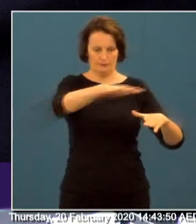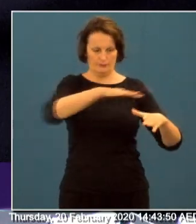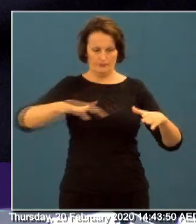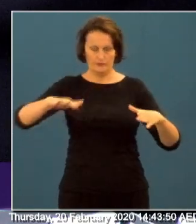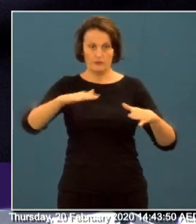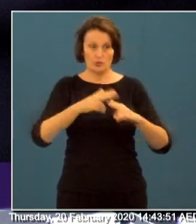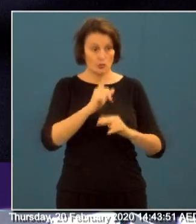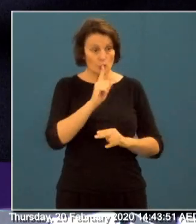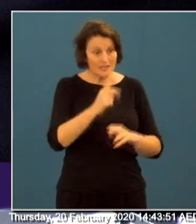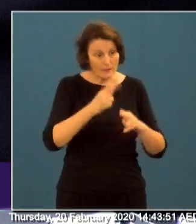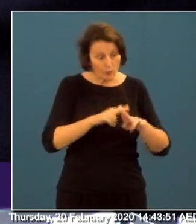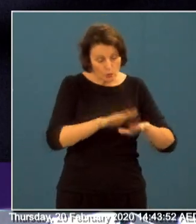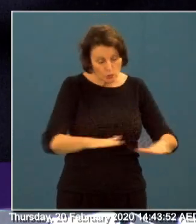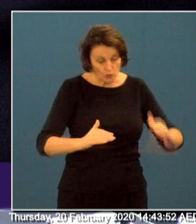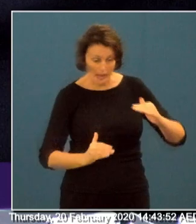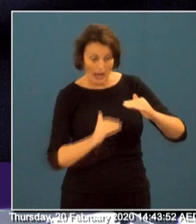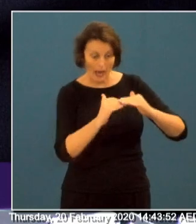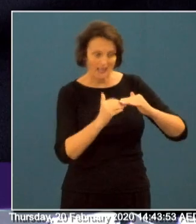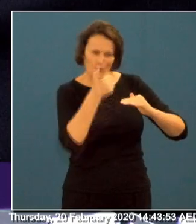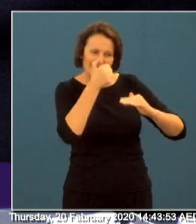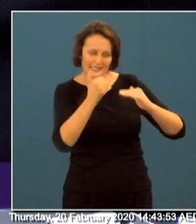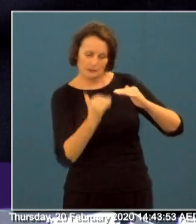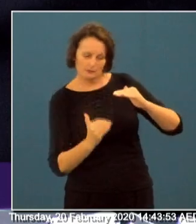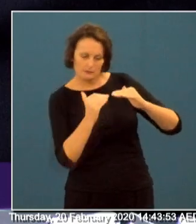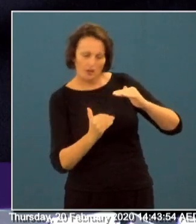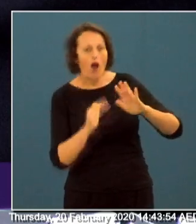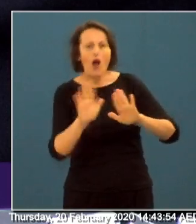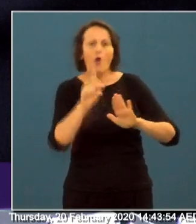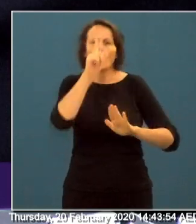We can see children up to 18 or so,